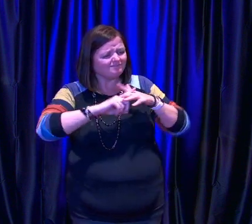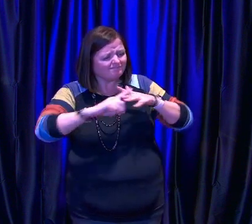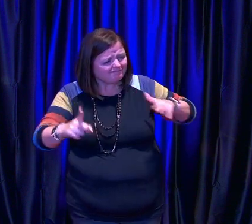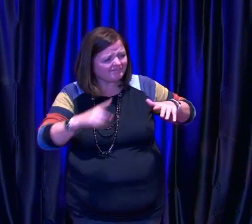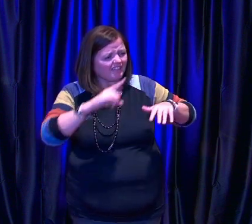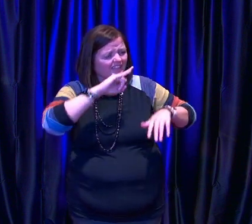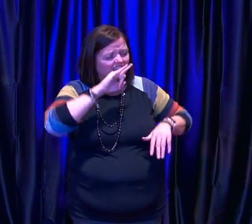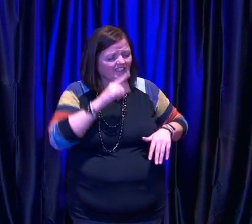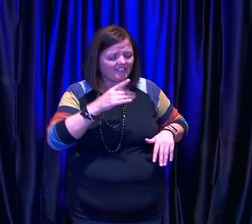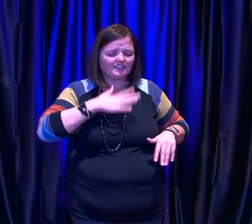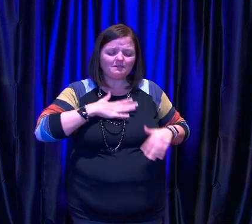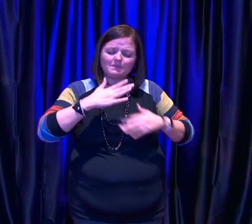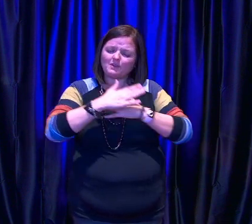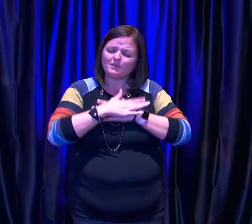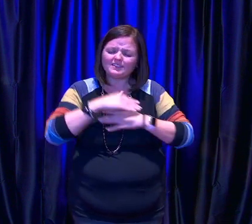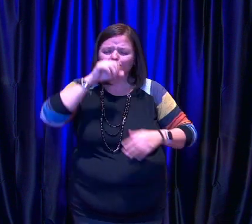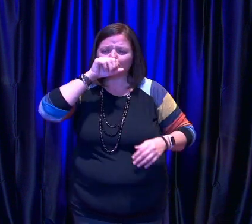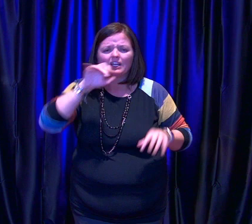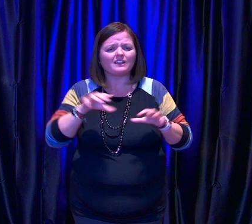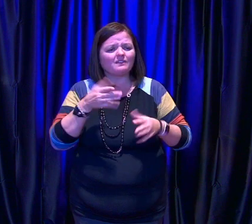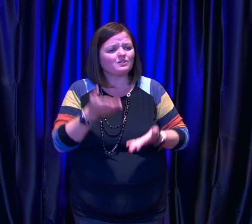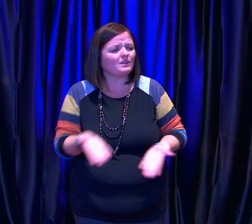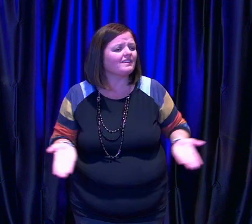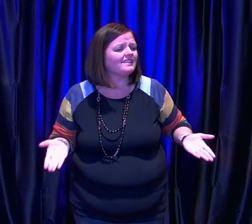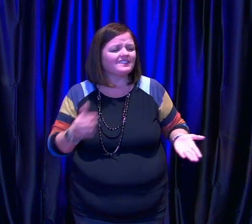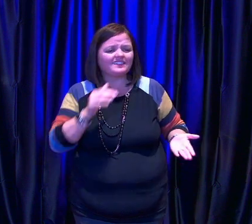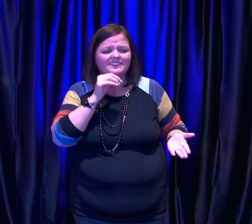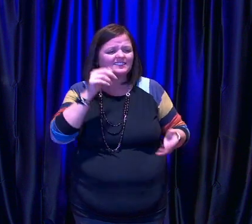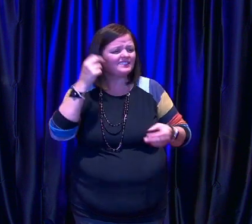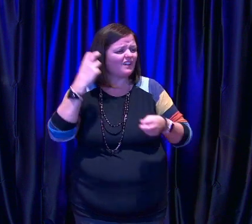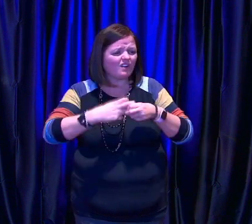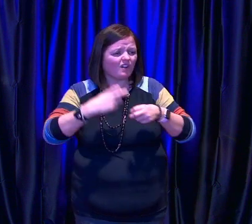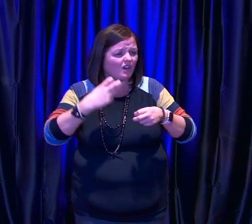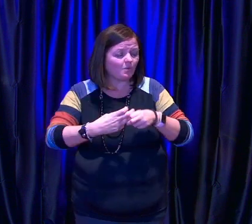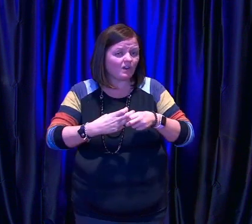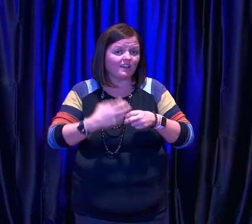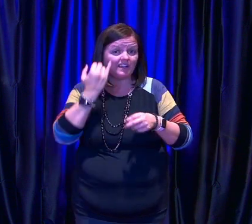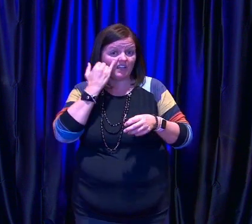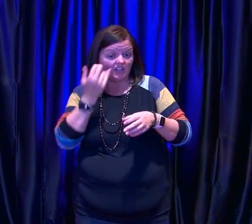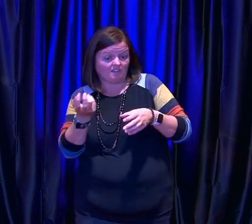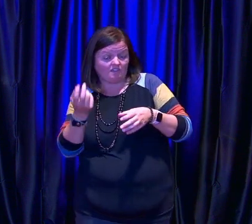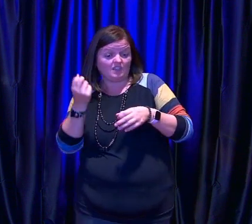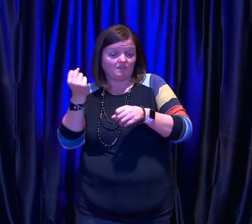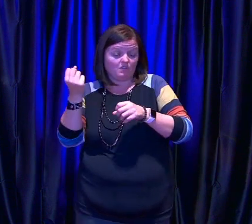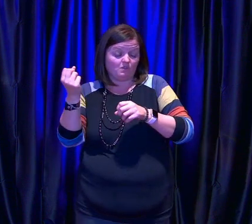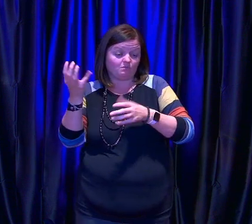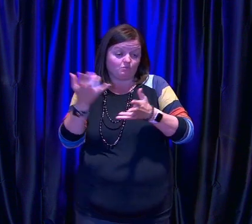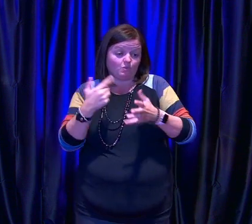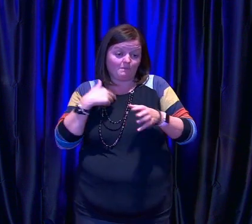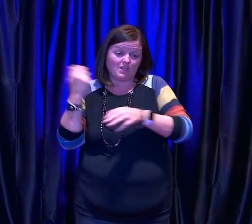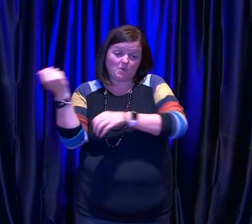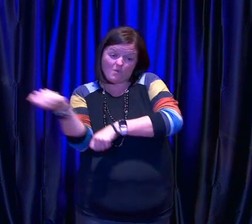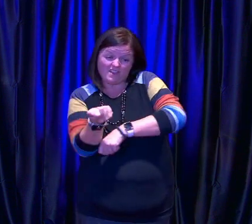this is my rest i love doing this this isn't hard work at all now if you put me on the weed whacker i don't ever want to do that let alone